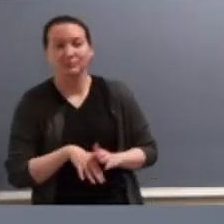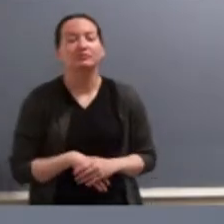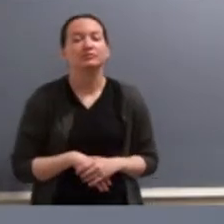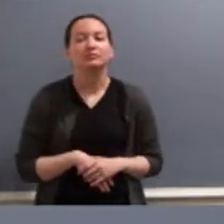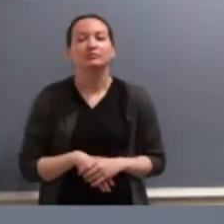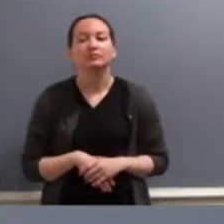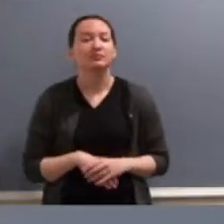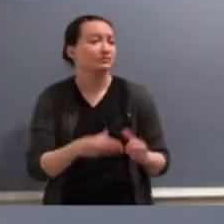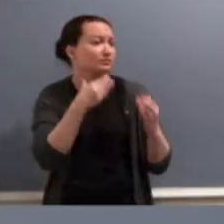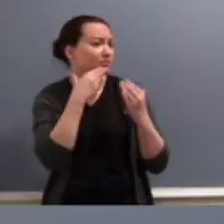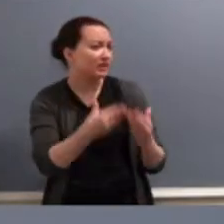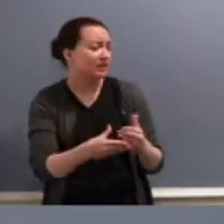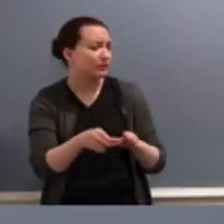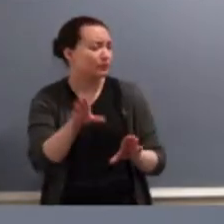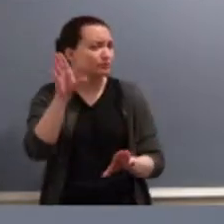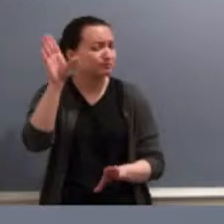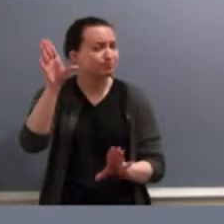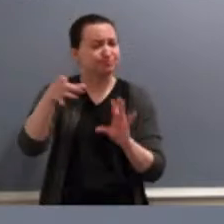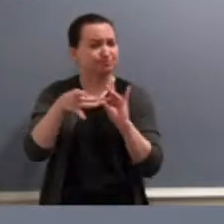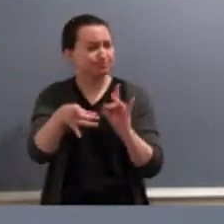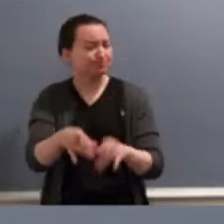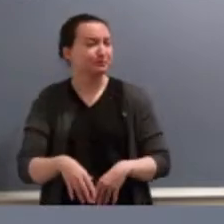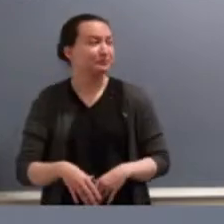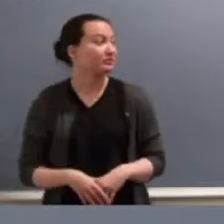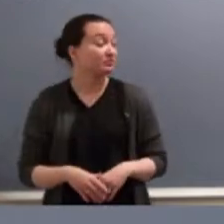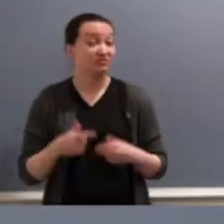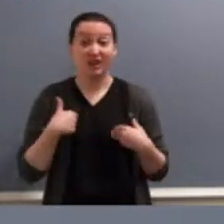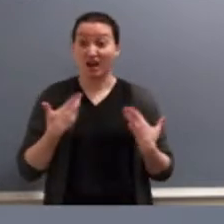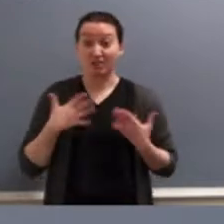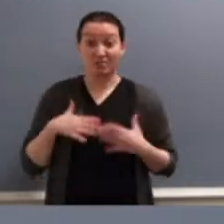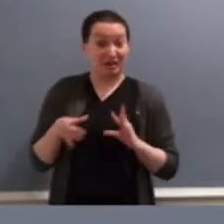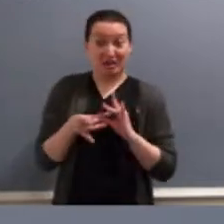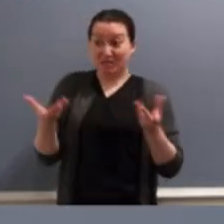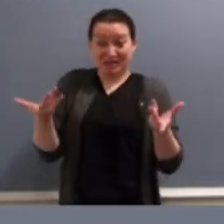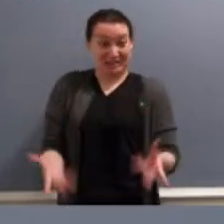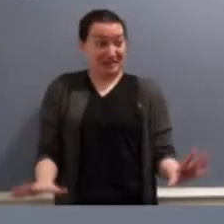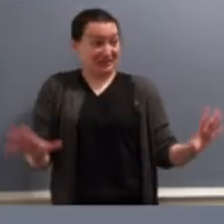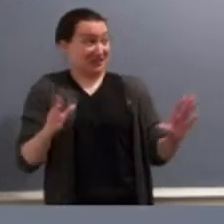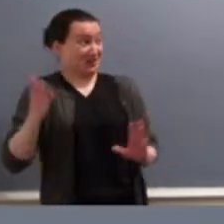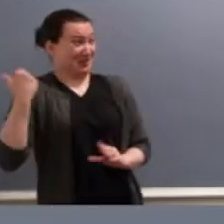and and thank you for testifying so yeah I've made all my comments I think at our previous meeting so